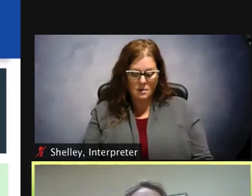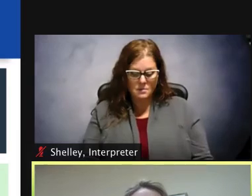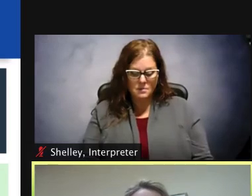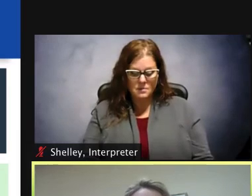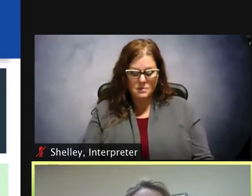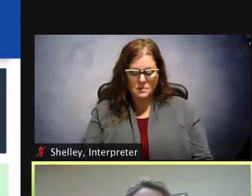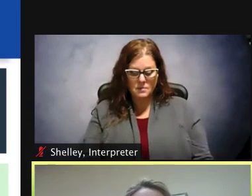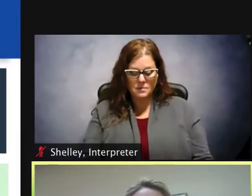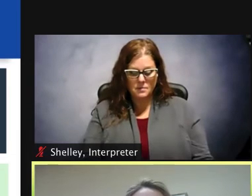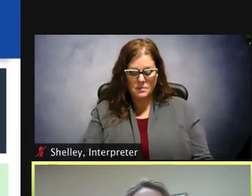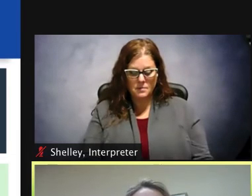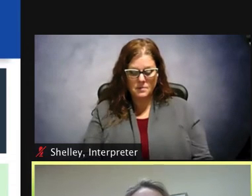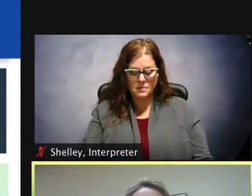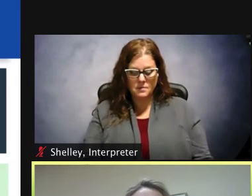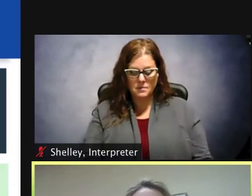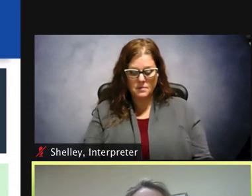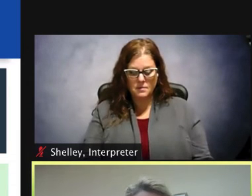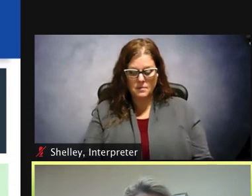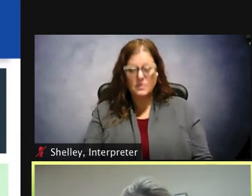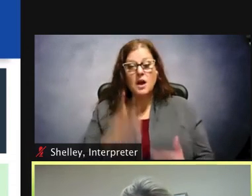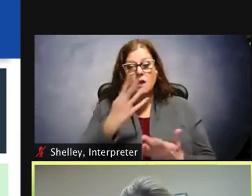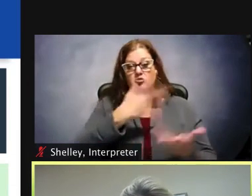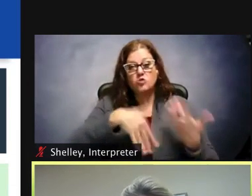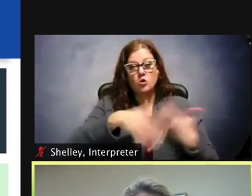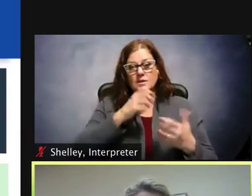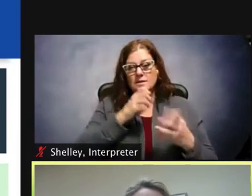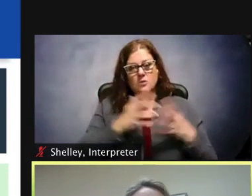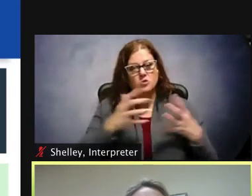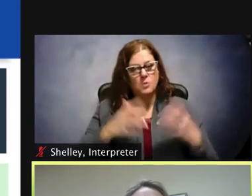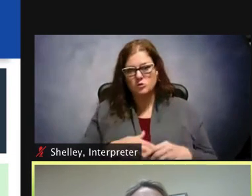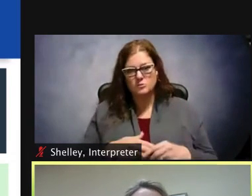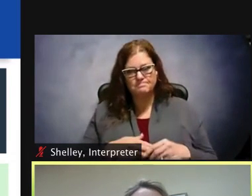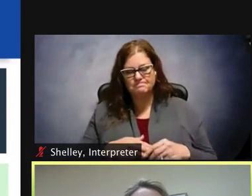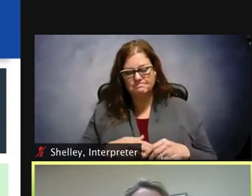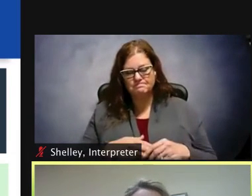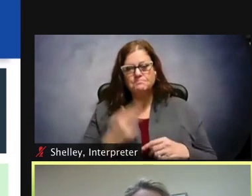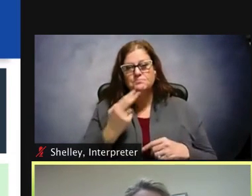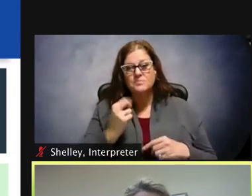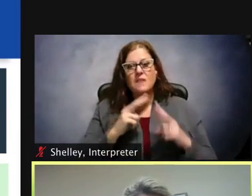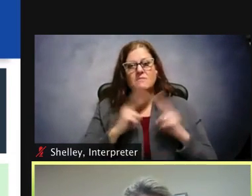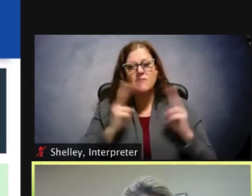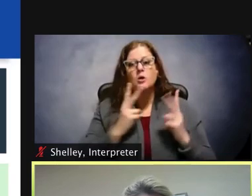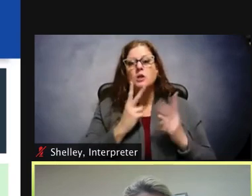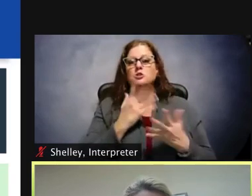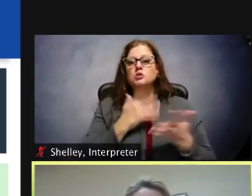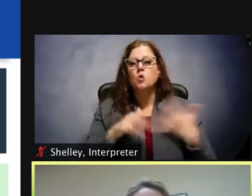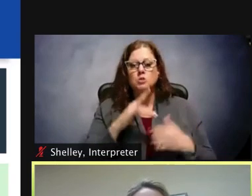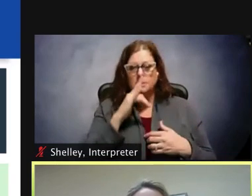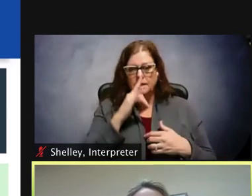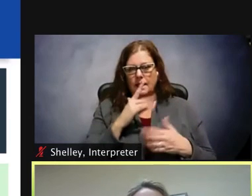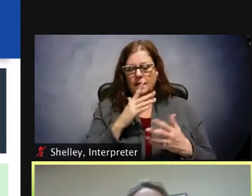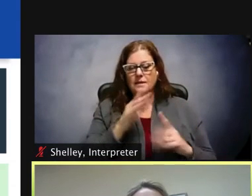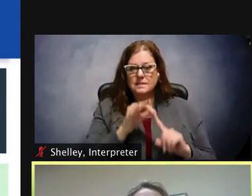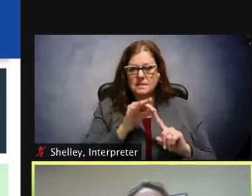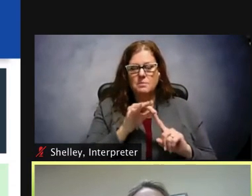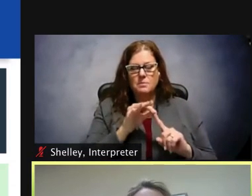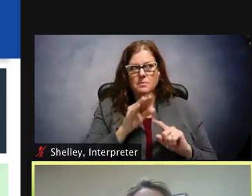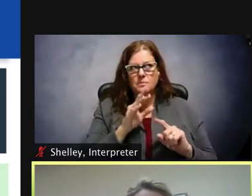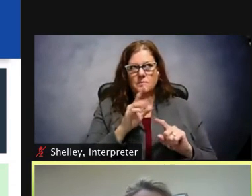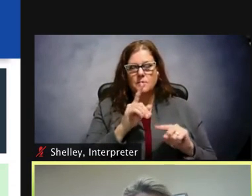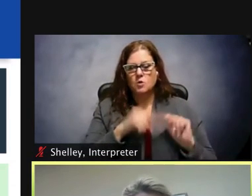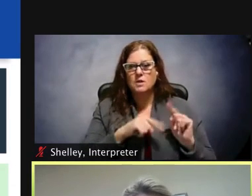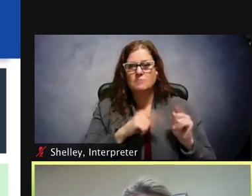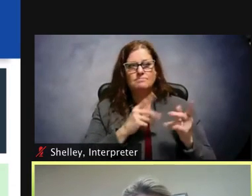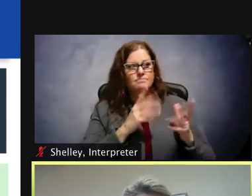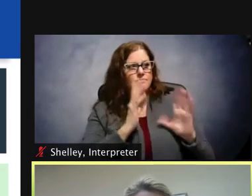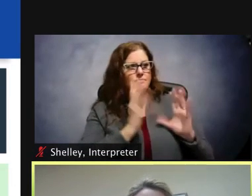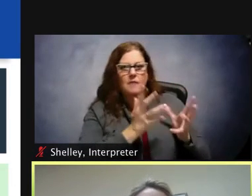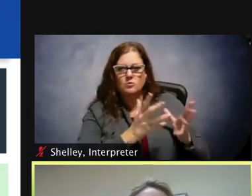socially, not as much. He was a very social kid, except he couldn't carry on the conversation. He